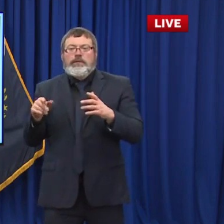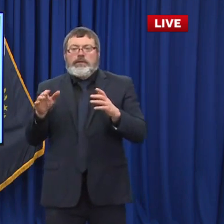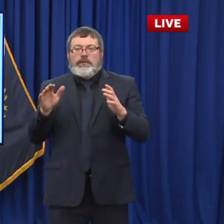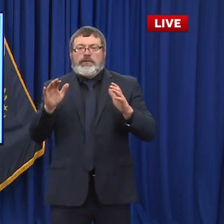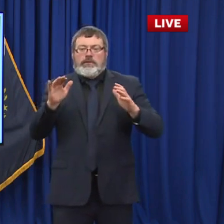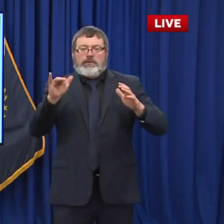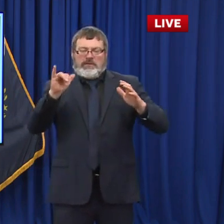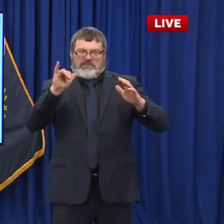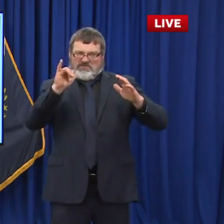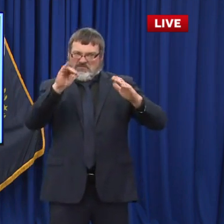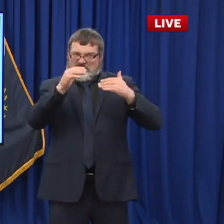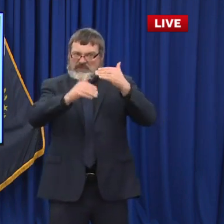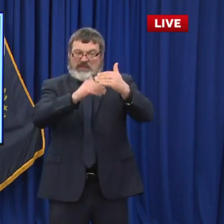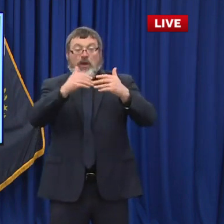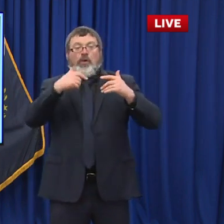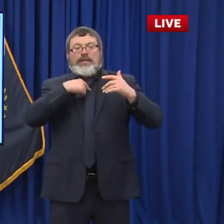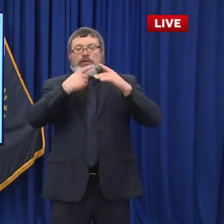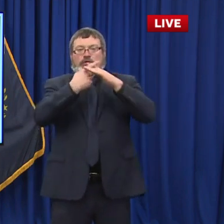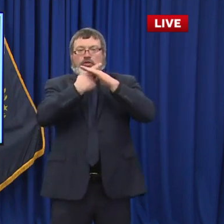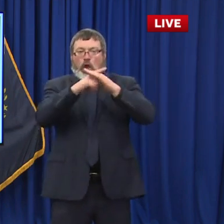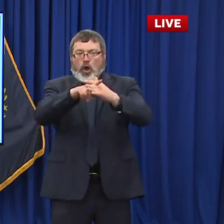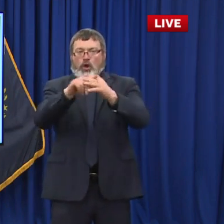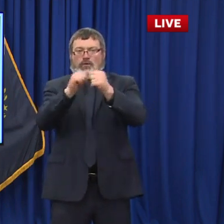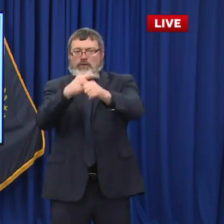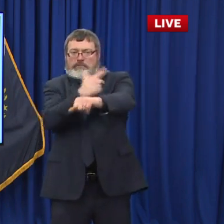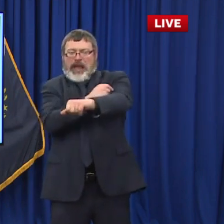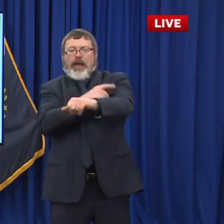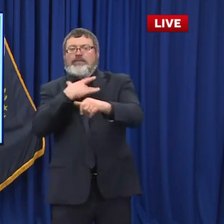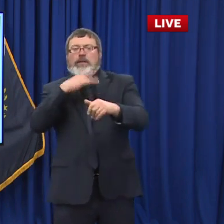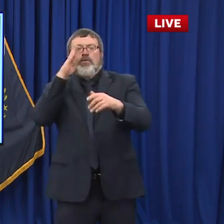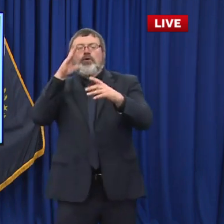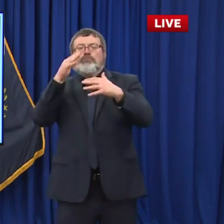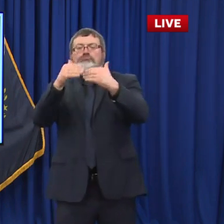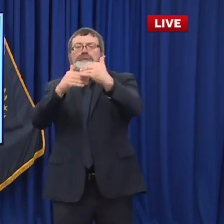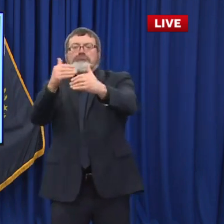WE’RE AT THE BEGINNING OF THE END. UNFORTUNATELY THERE IS GOING TO BE SOME LAG HERE.